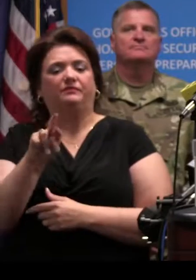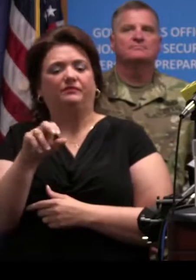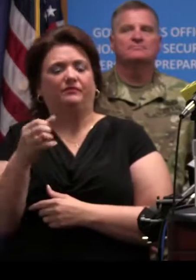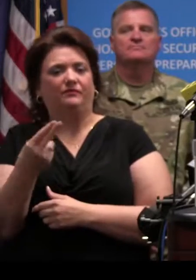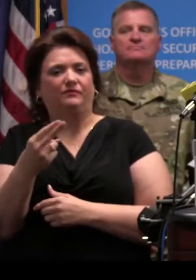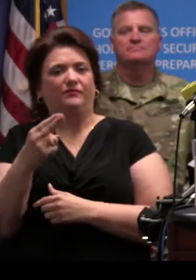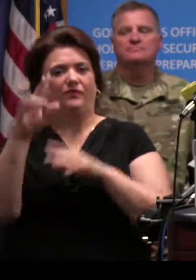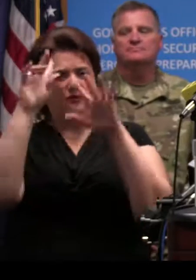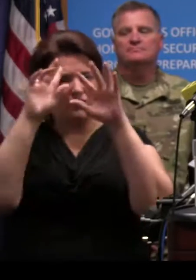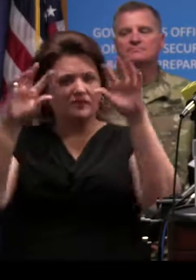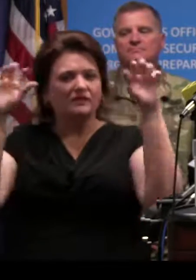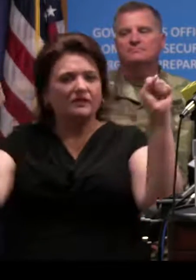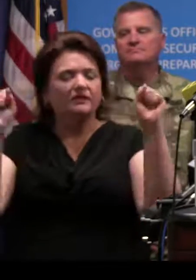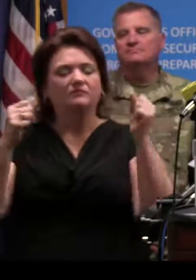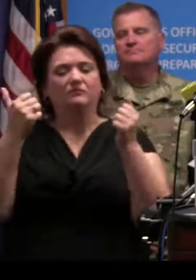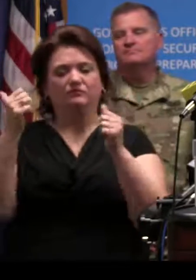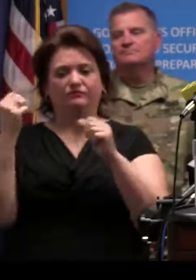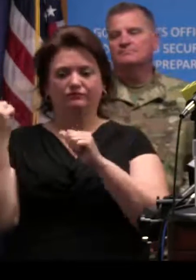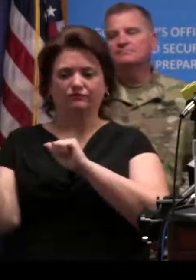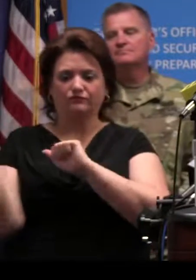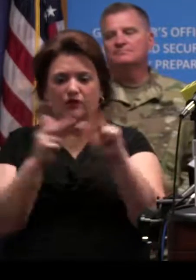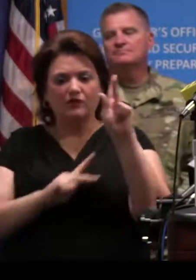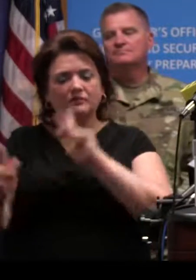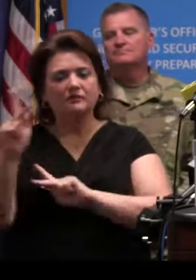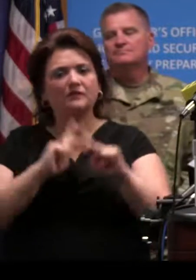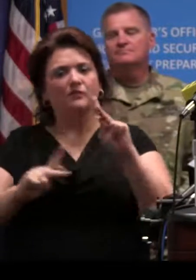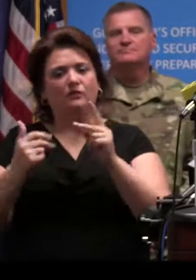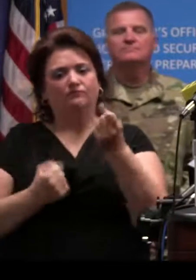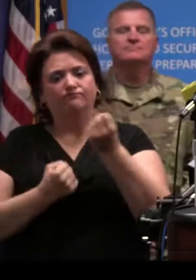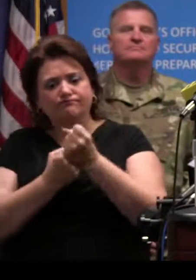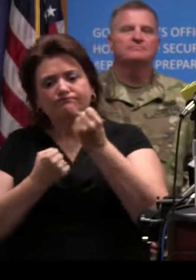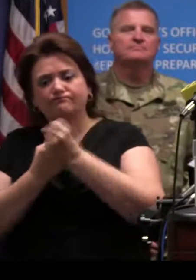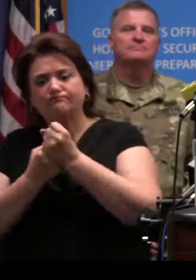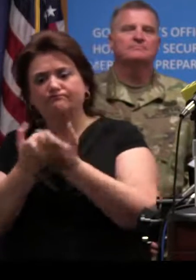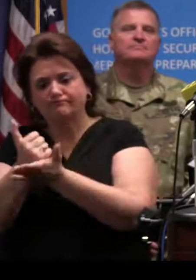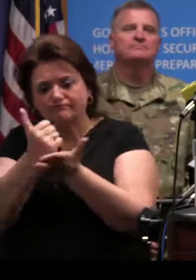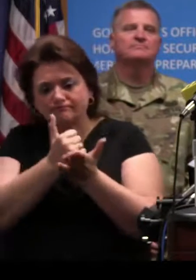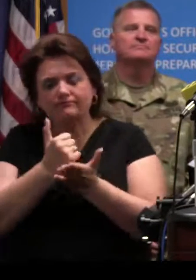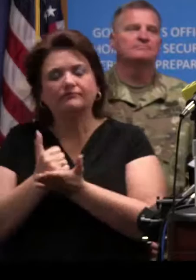Office is just everybody has been responding because this is a is a record